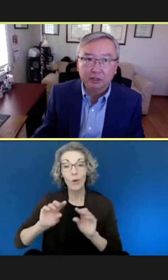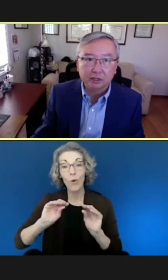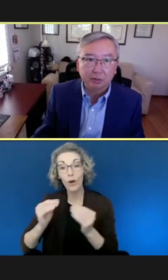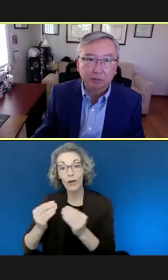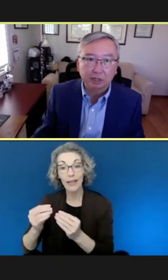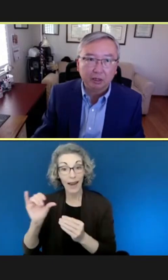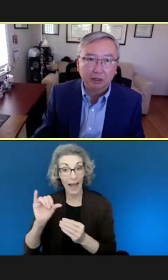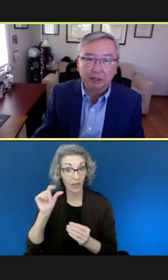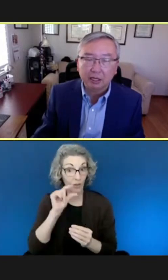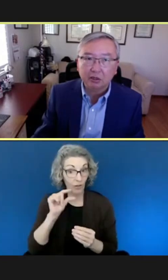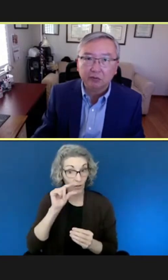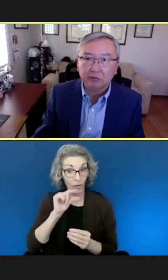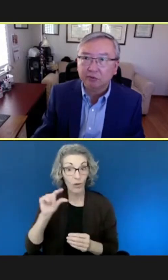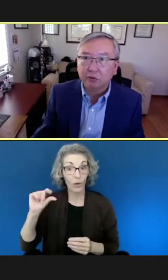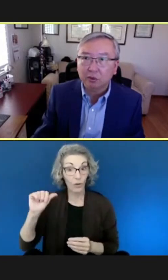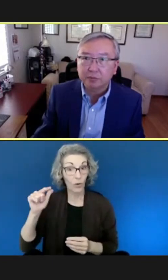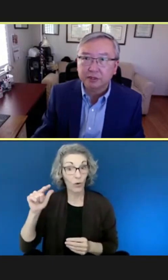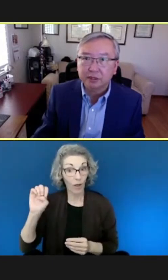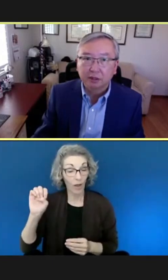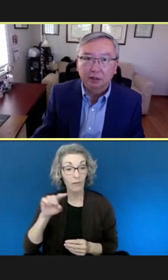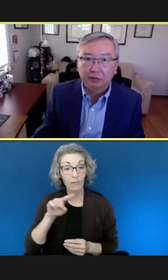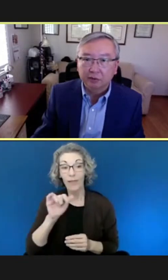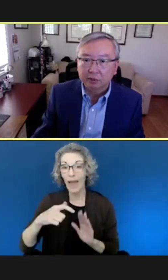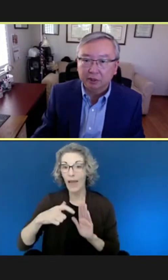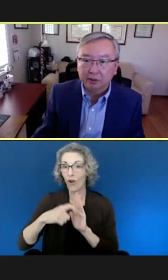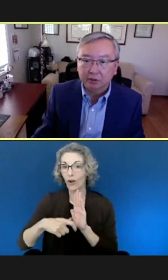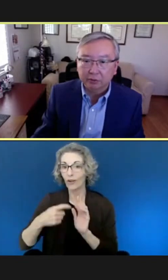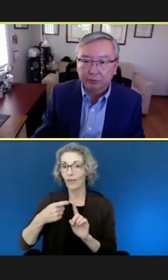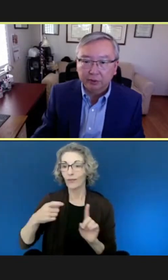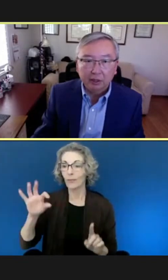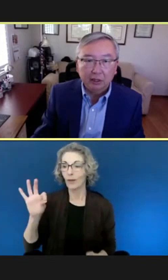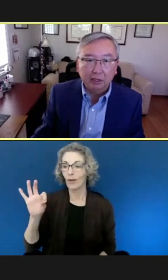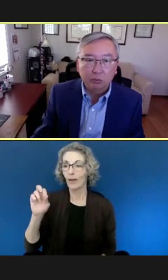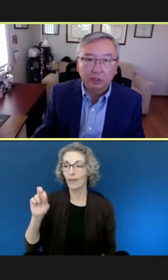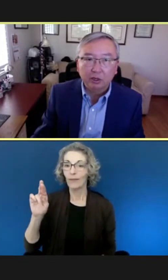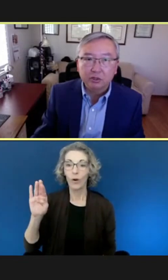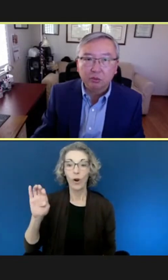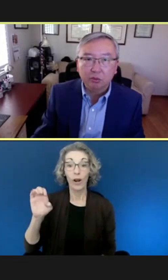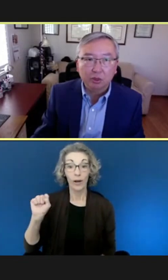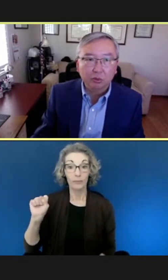This is an article from Forbes, from The Hill, and we also work